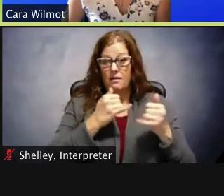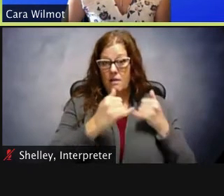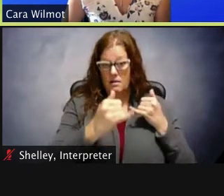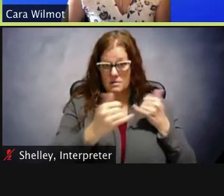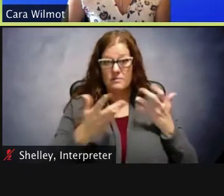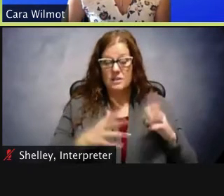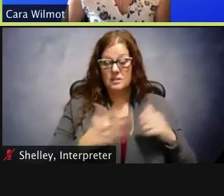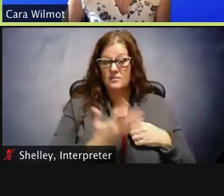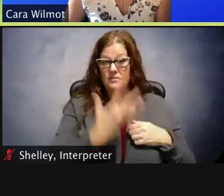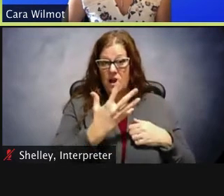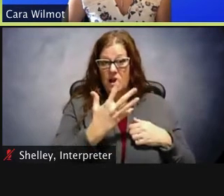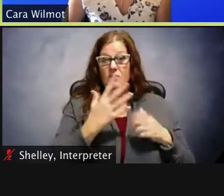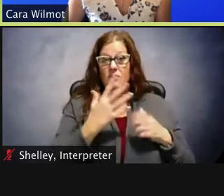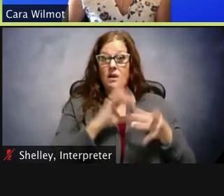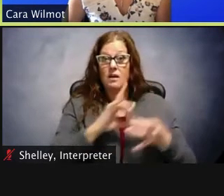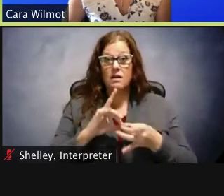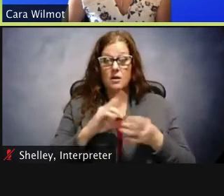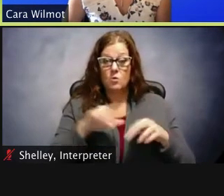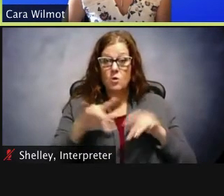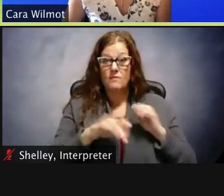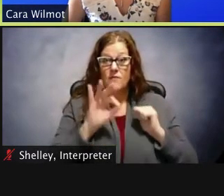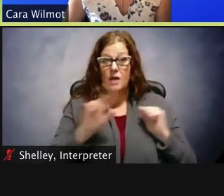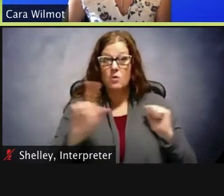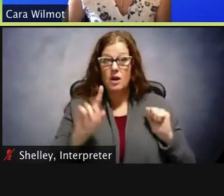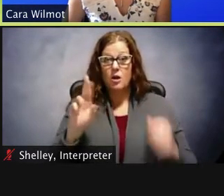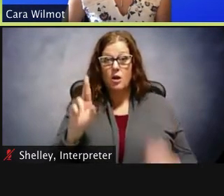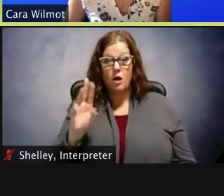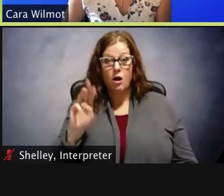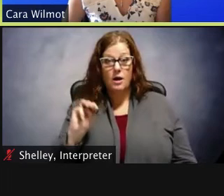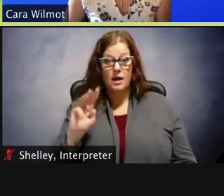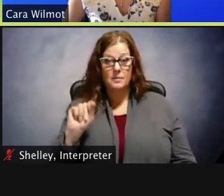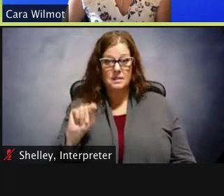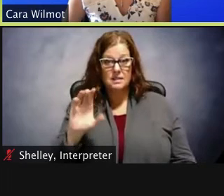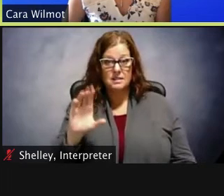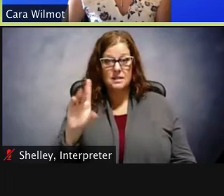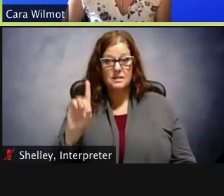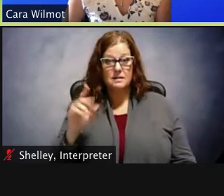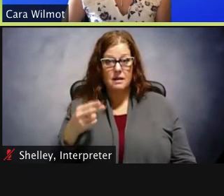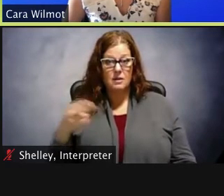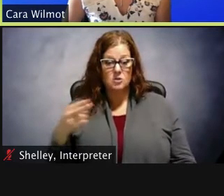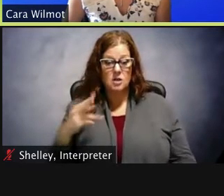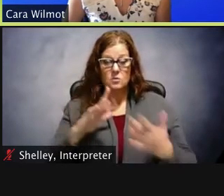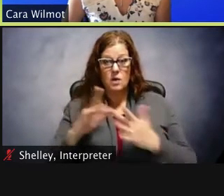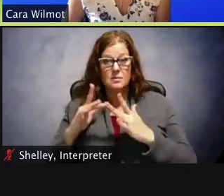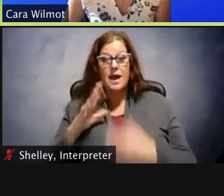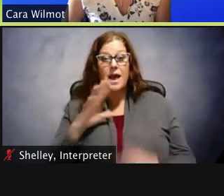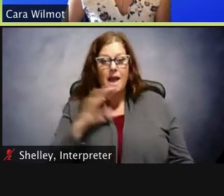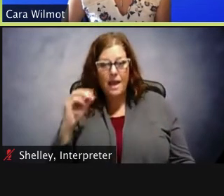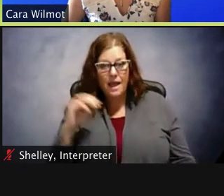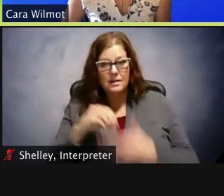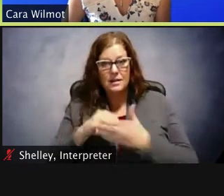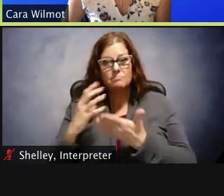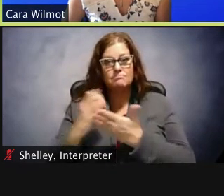to the recordings can be found on the RMTC-D/HH website and in the Optimizing Outcomes Livebinder.